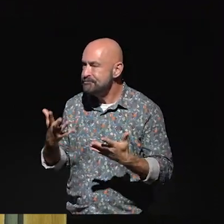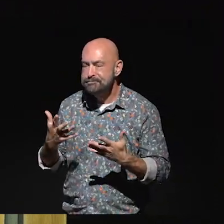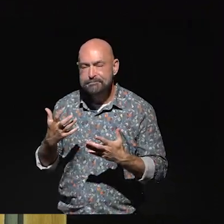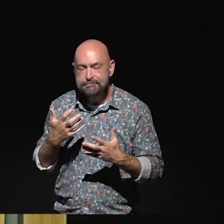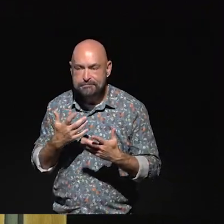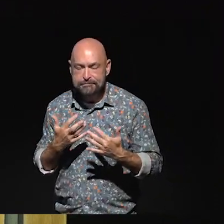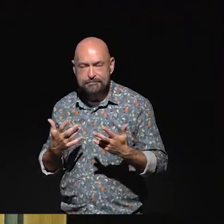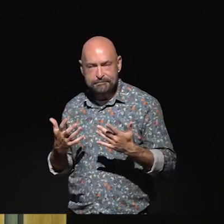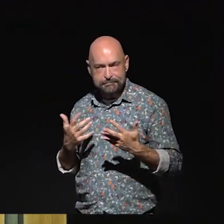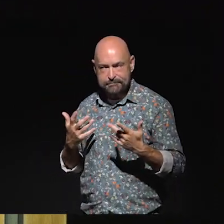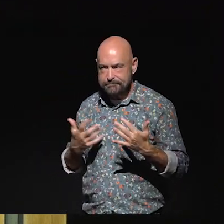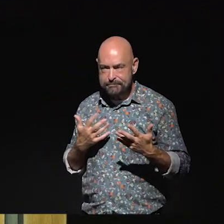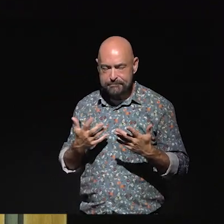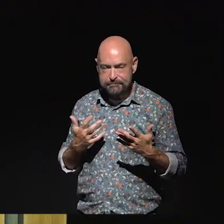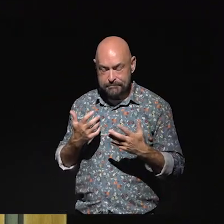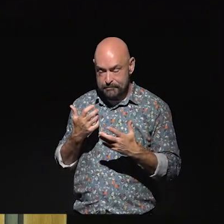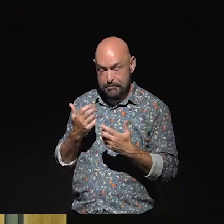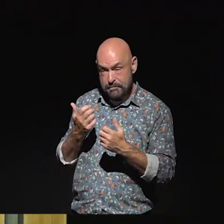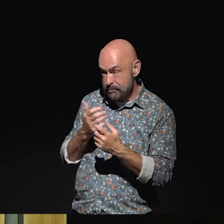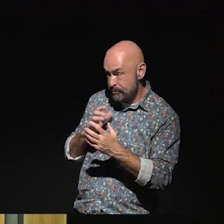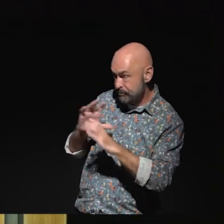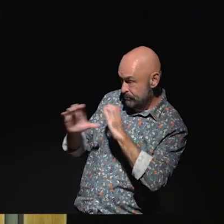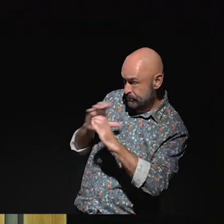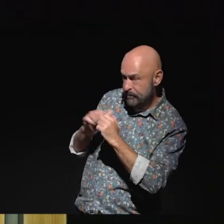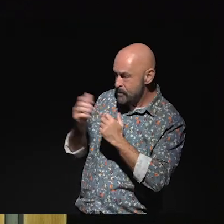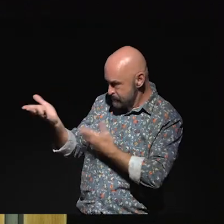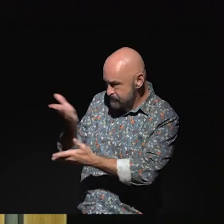in direct communication with the sitter